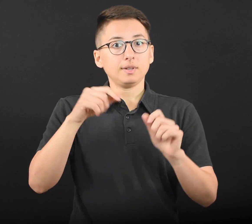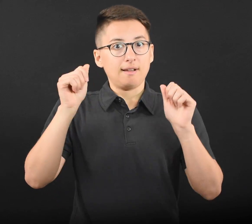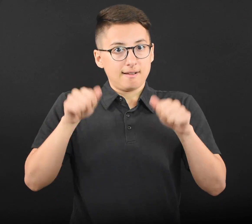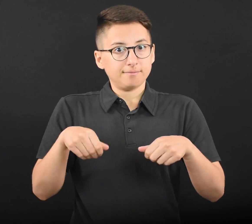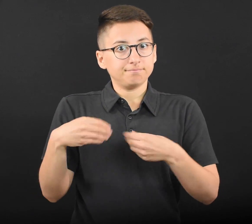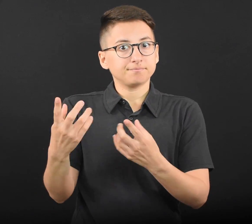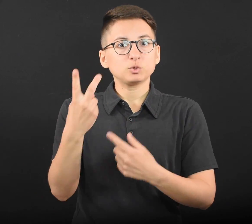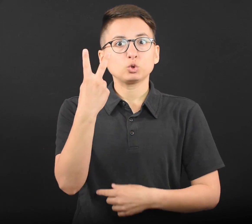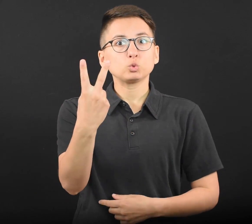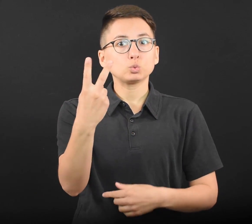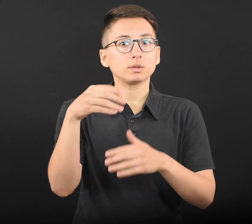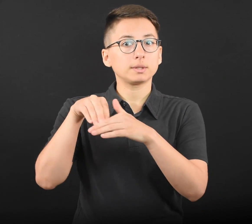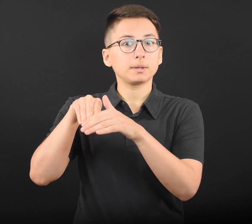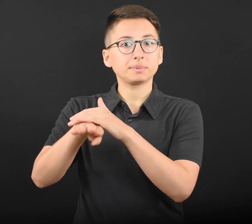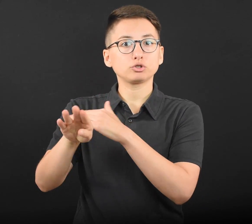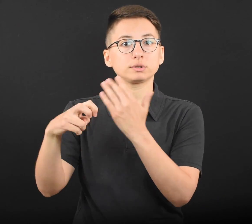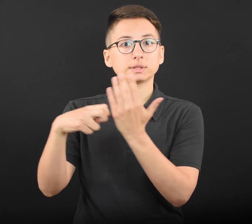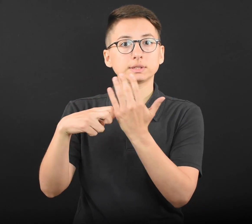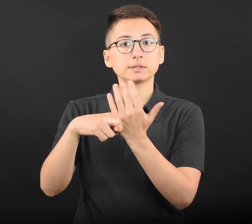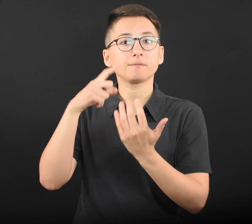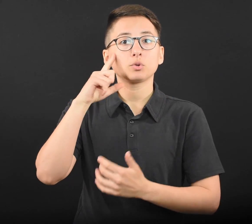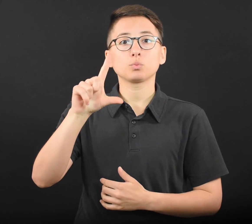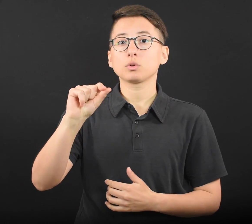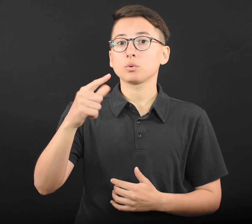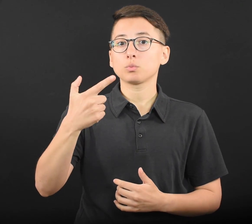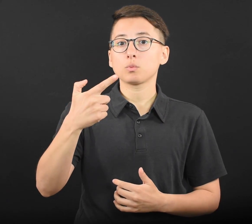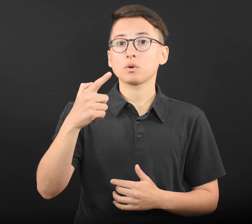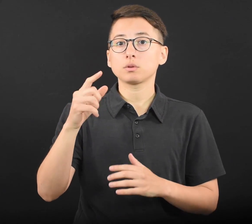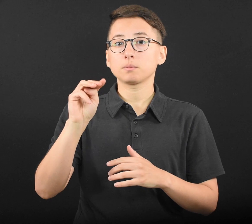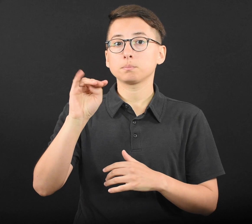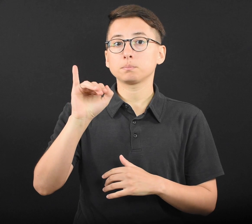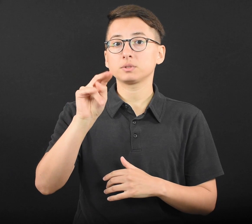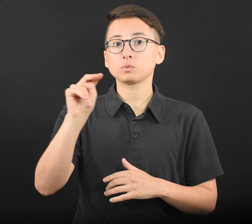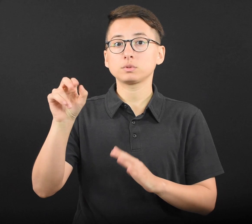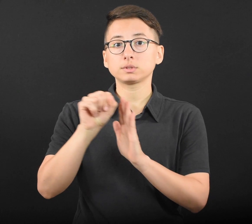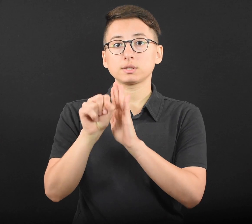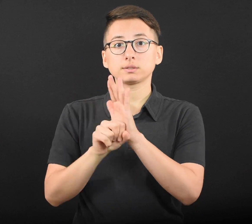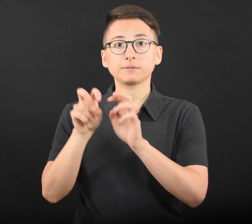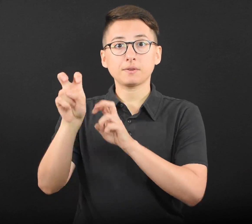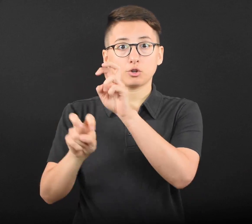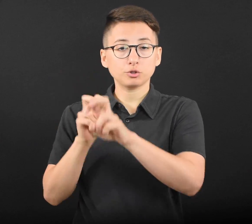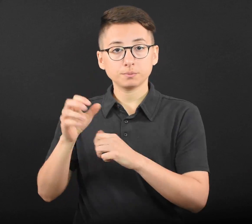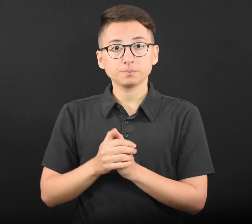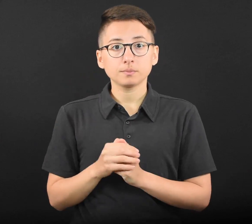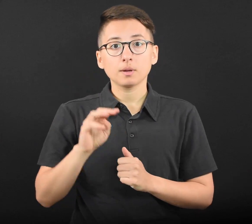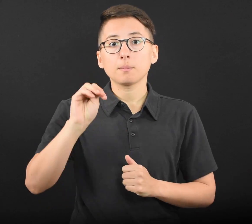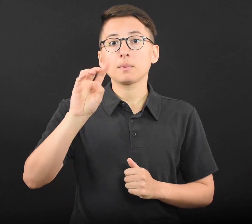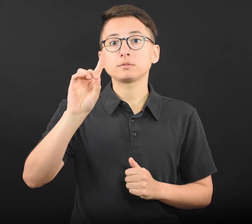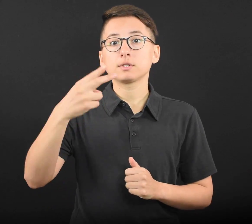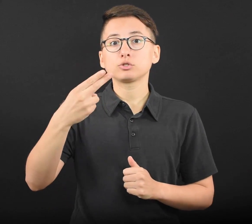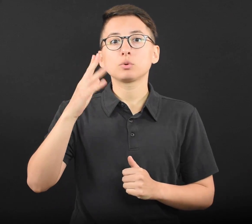to the 2021 Minnesota State Fair. The Minnesota Department of Health will provide recipients’